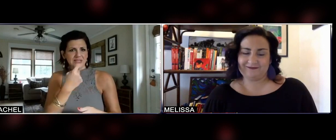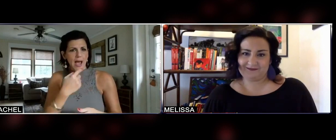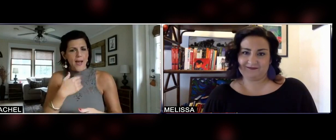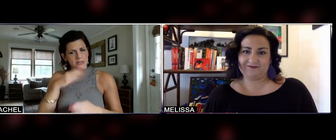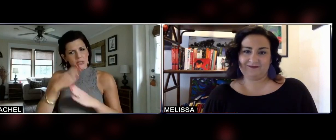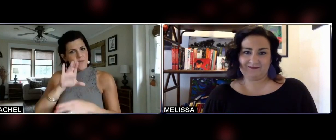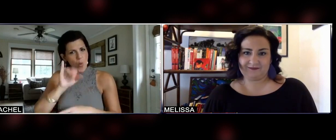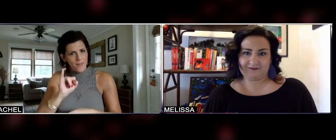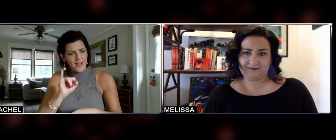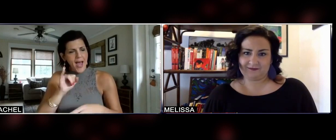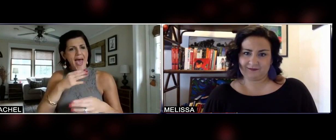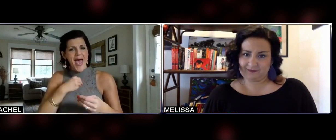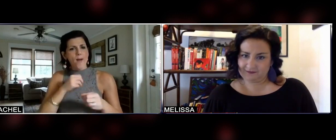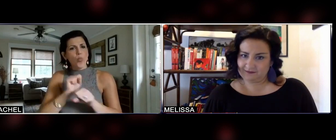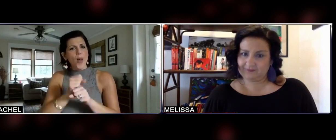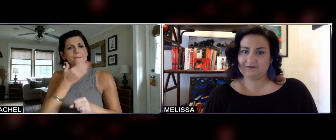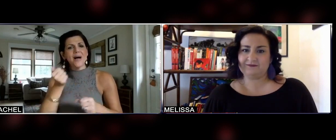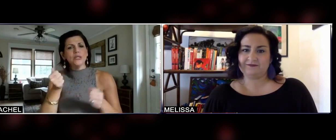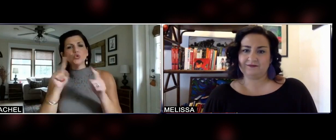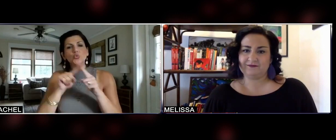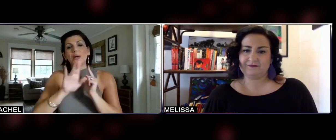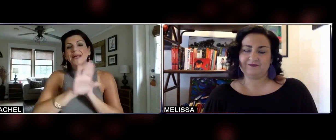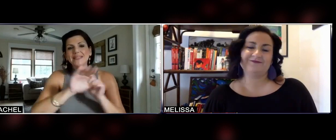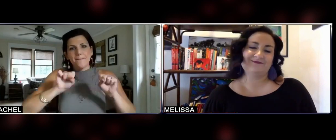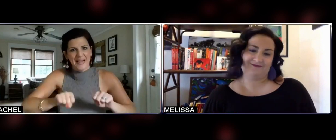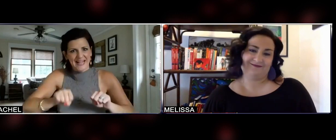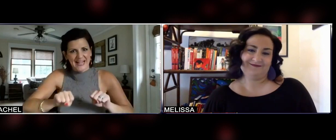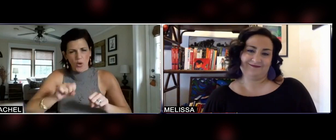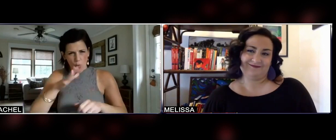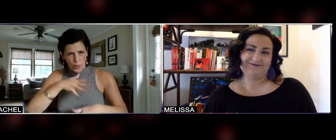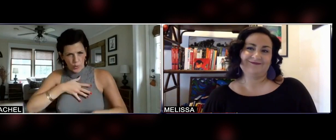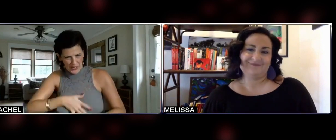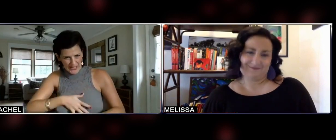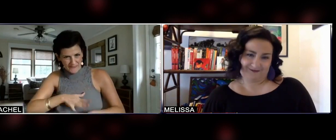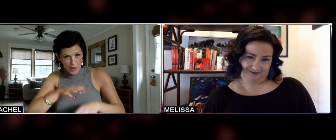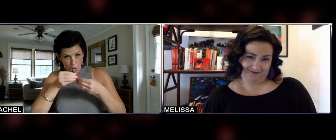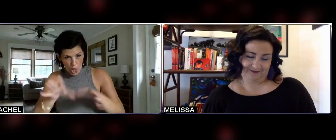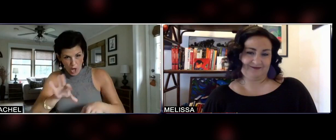She could have said that she was working with her son to the best of her ability, but to grieve? No.